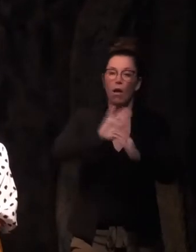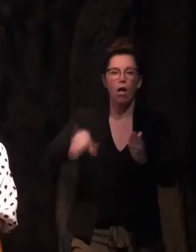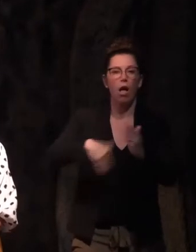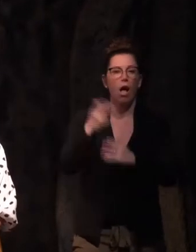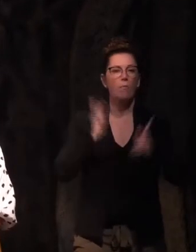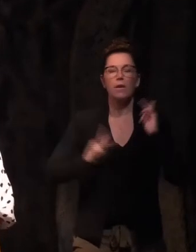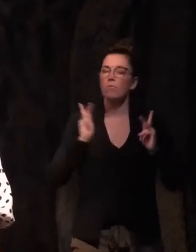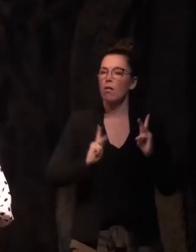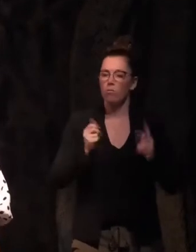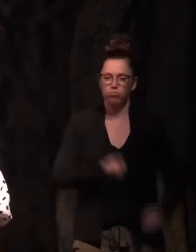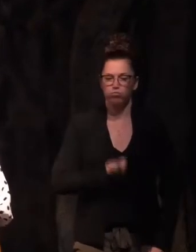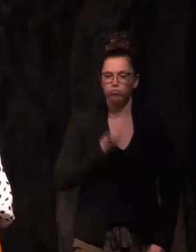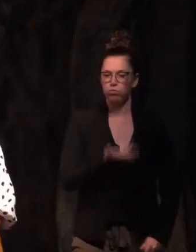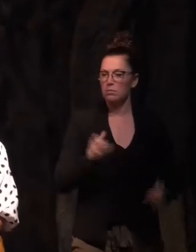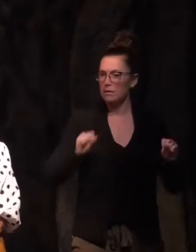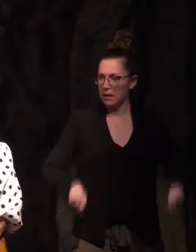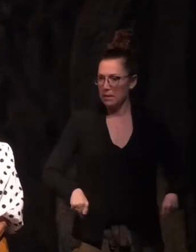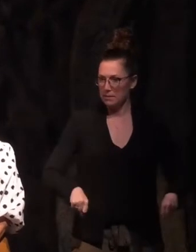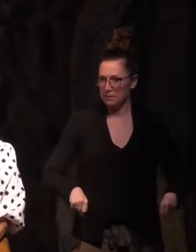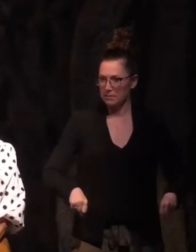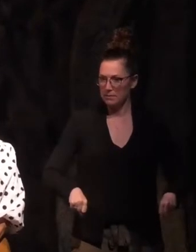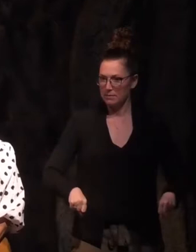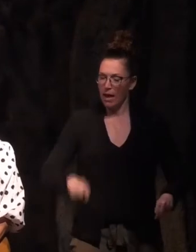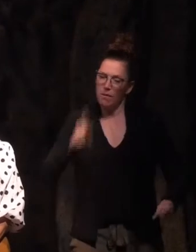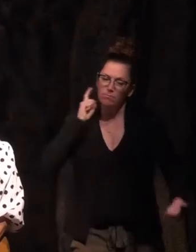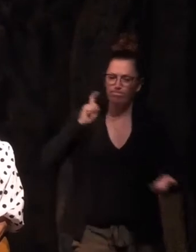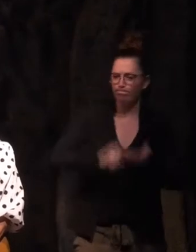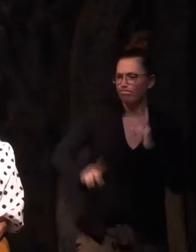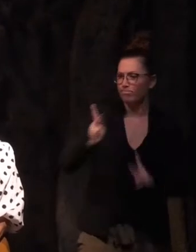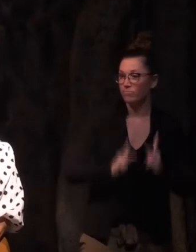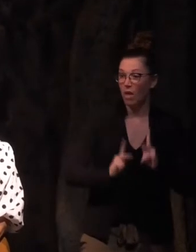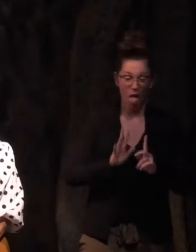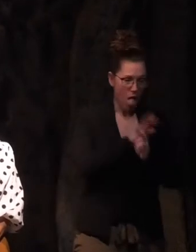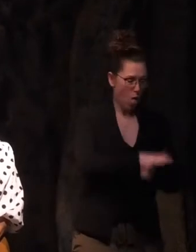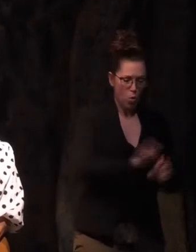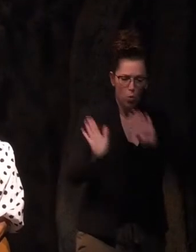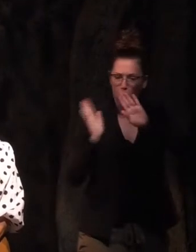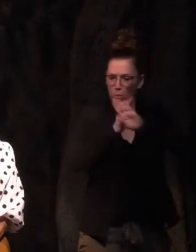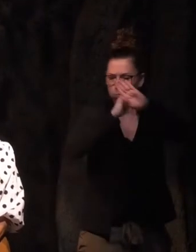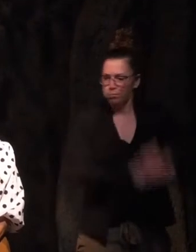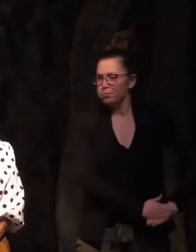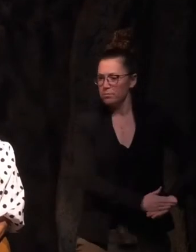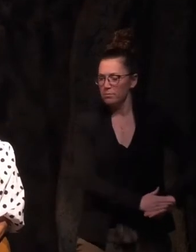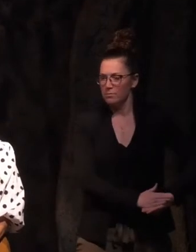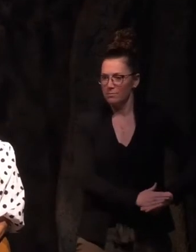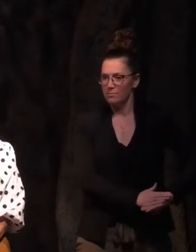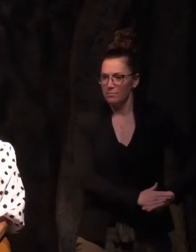That is not just a checkbox for him, it is his life's work. And he continues to challenge the definition